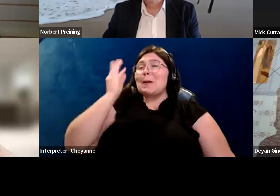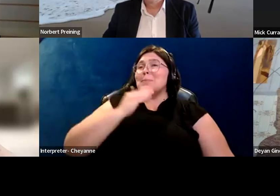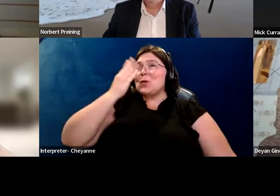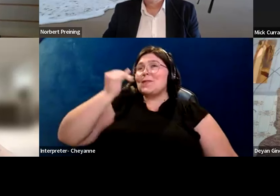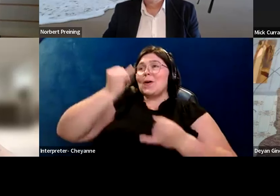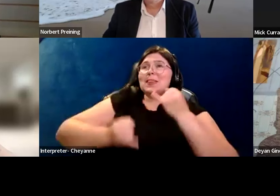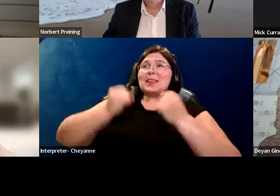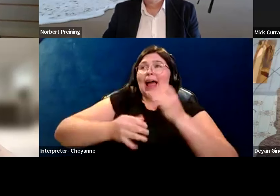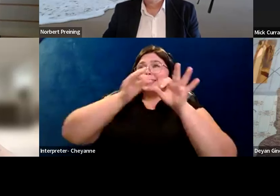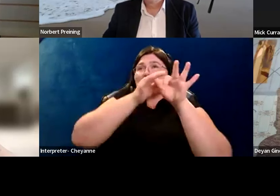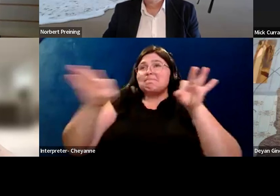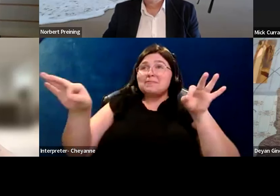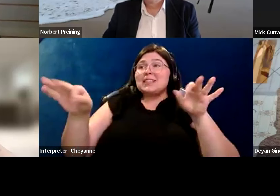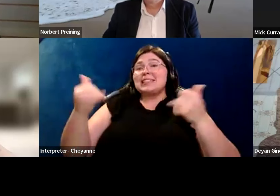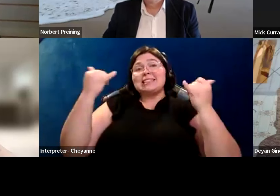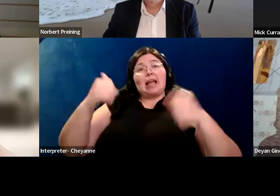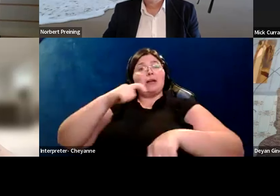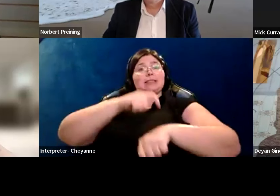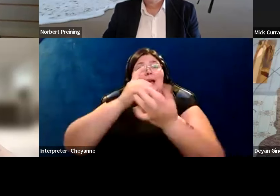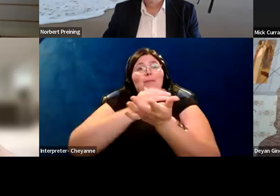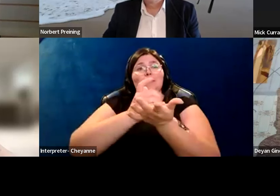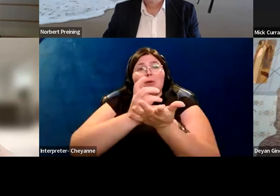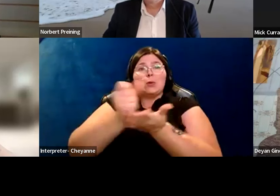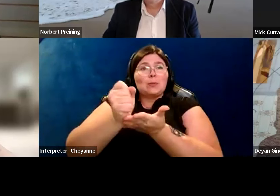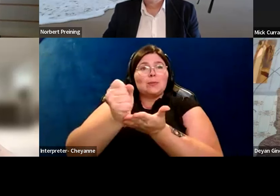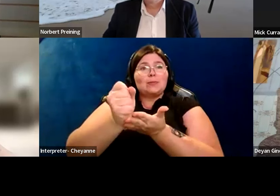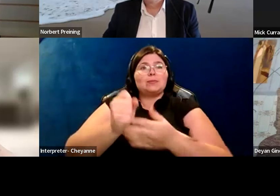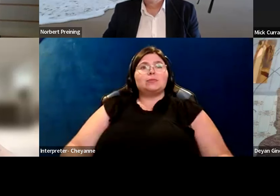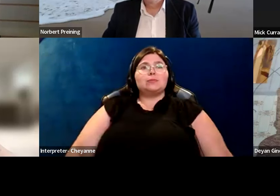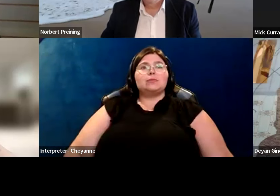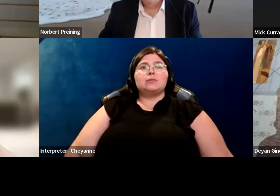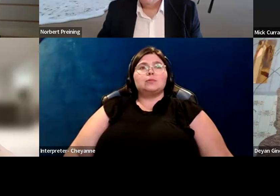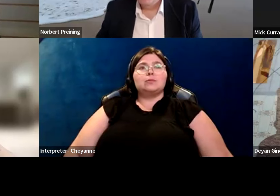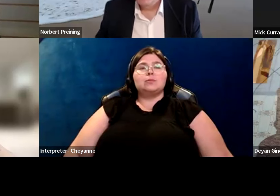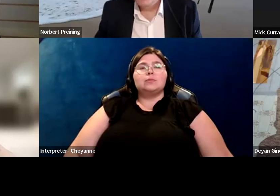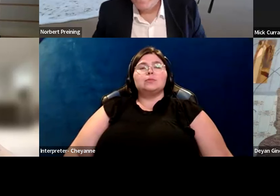We are at time, folks. I'll just add, again, that there is a discussion